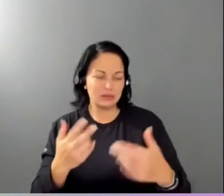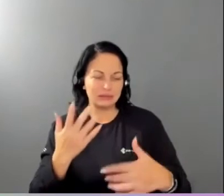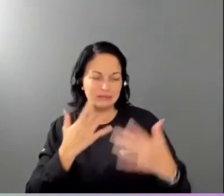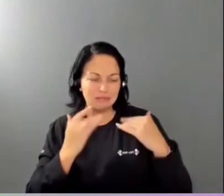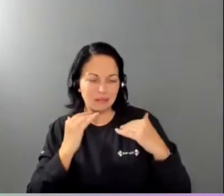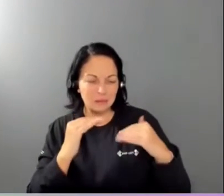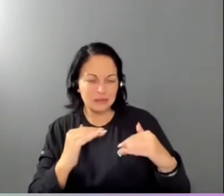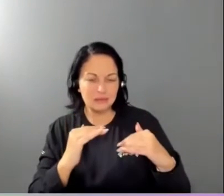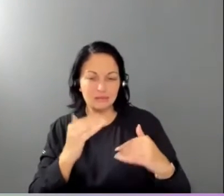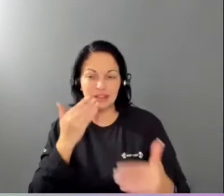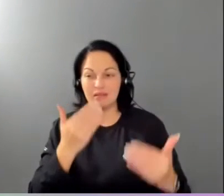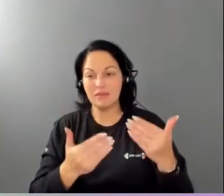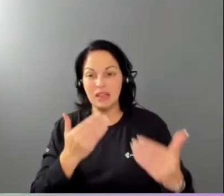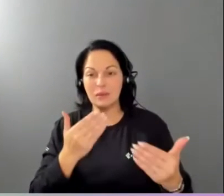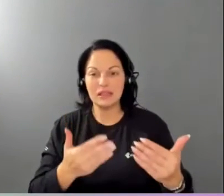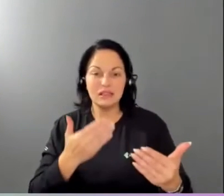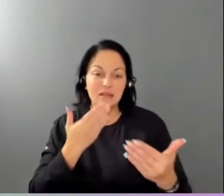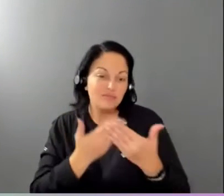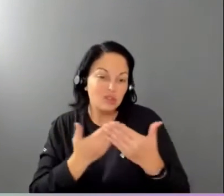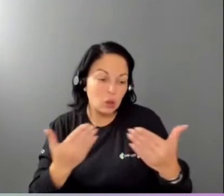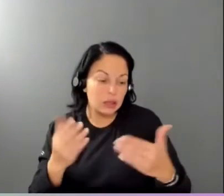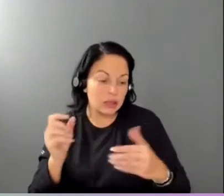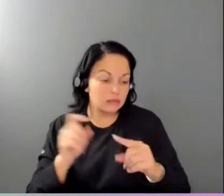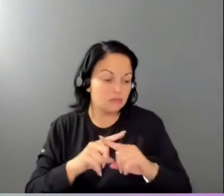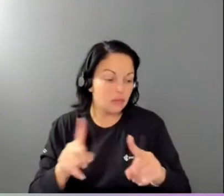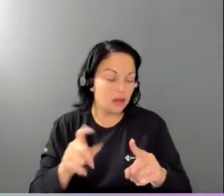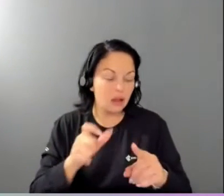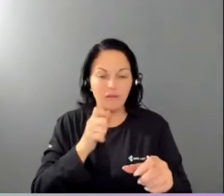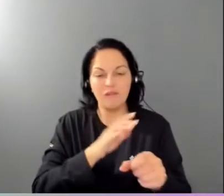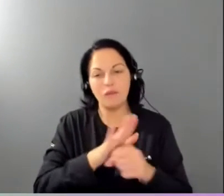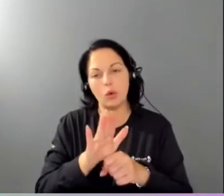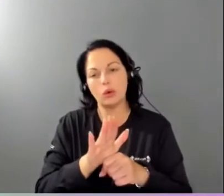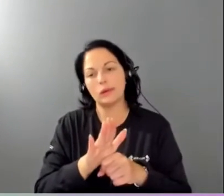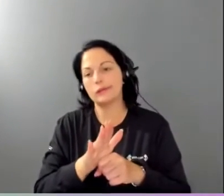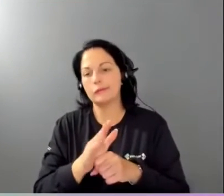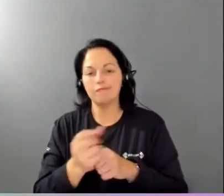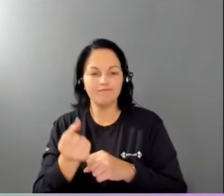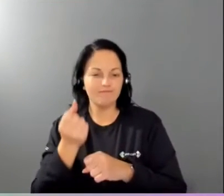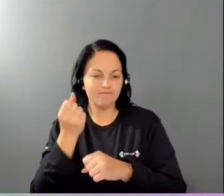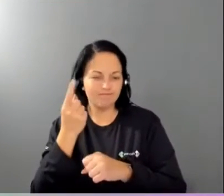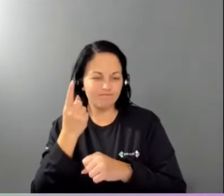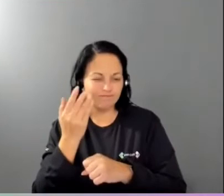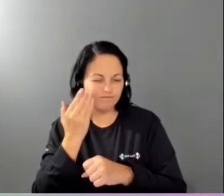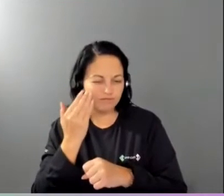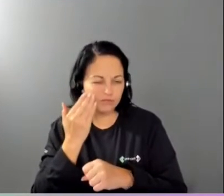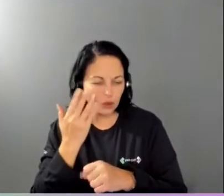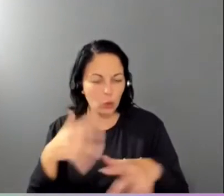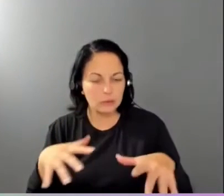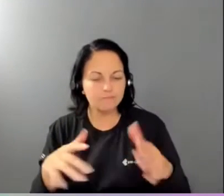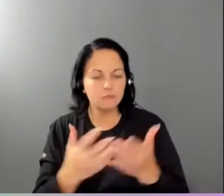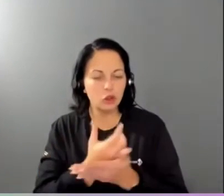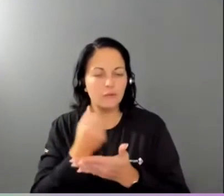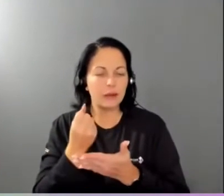been much effort around it, they probably don't have that leadership buying yet, there aren't many resources allocated to it, sure there there might be some bright